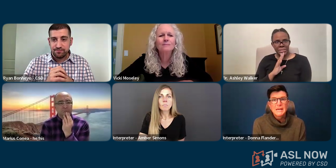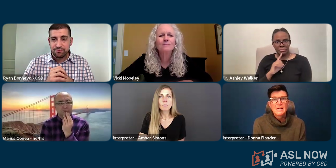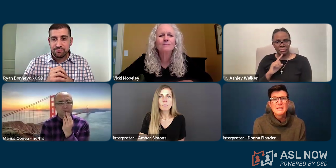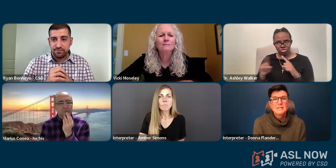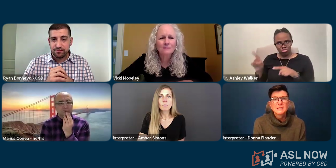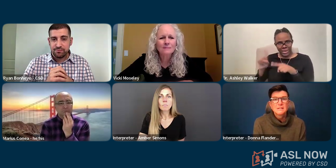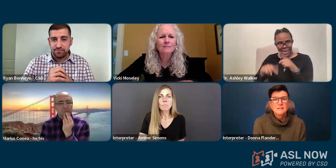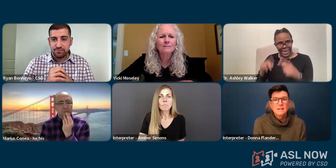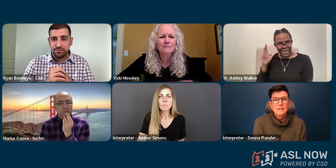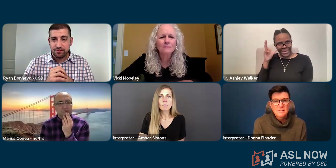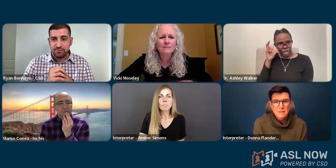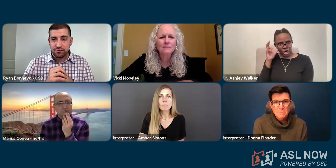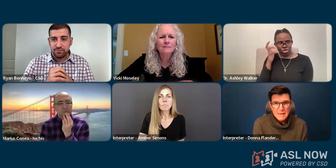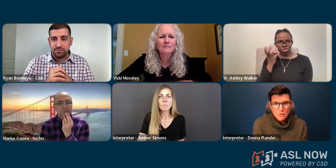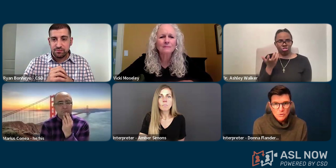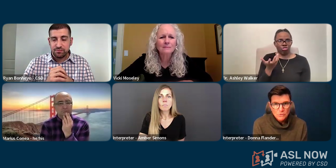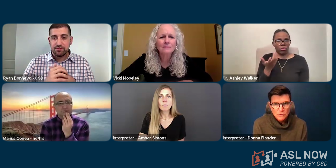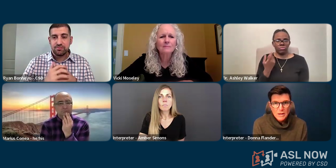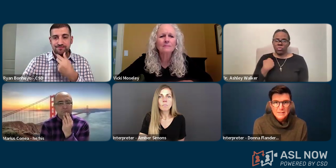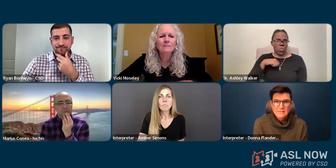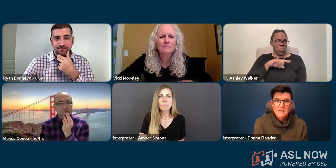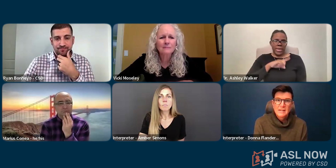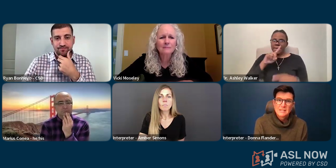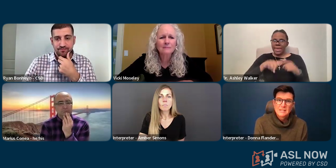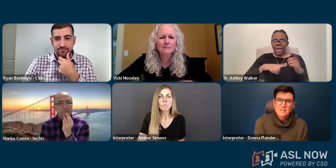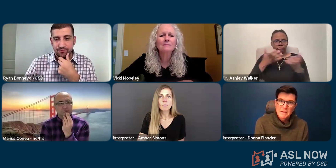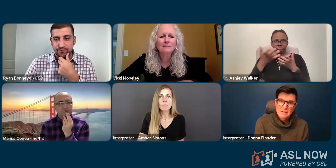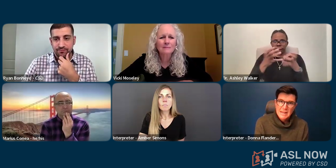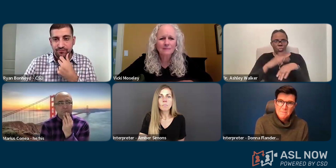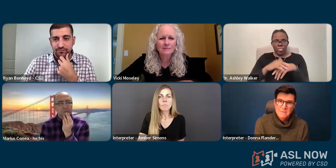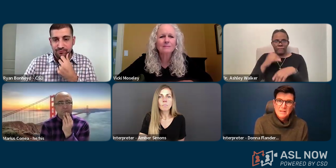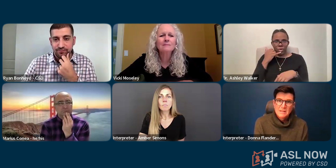because it's a male's voice and it's a female name.